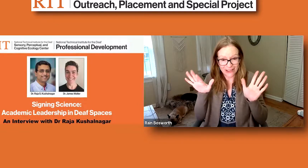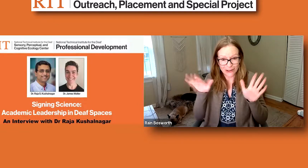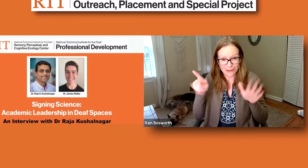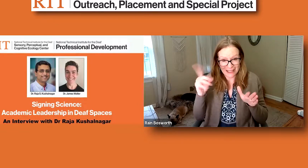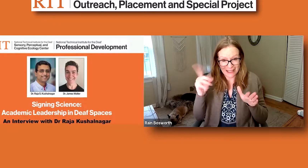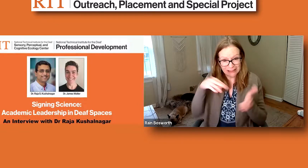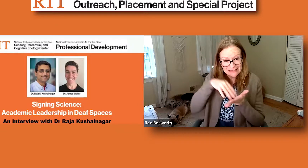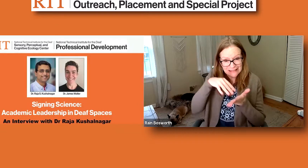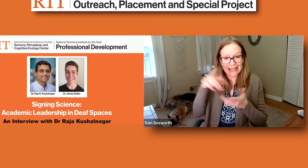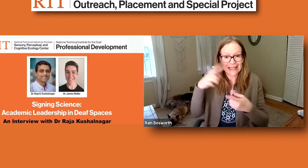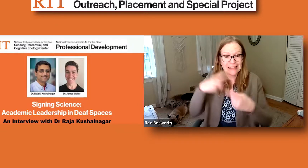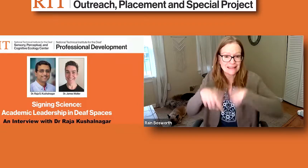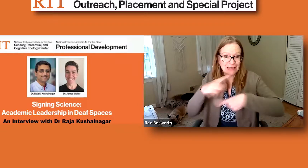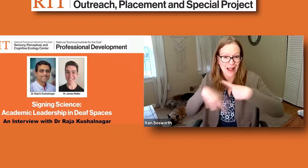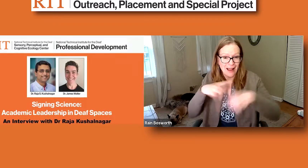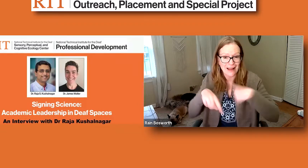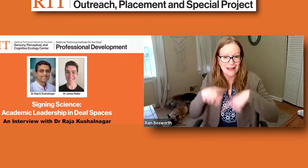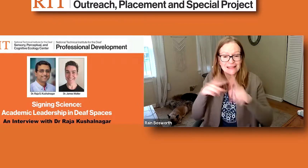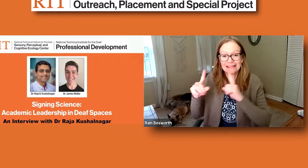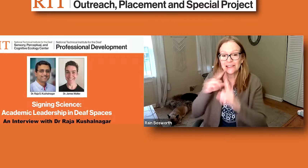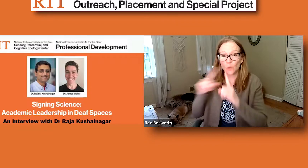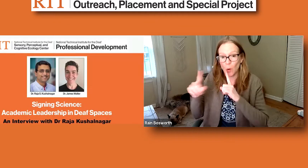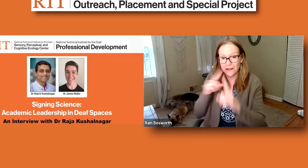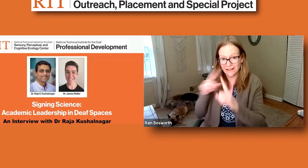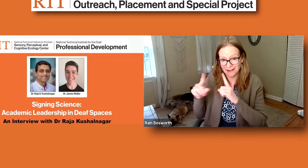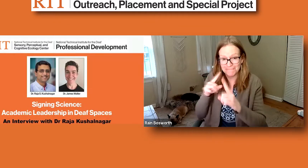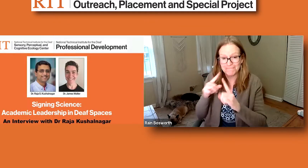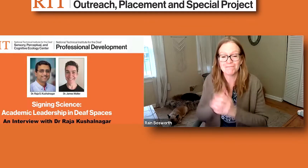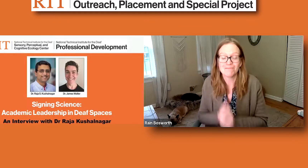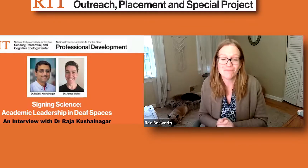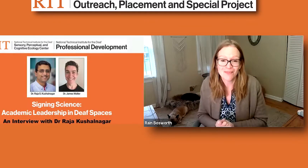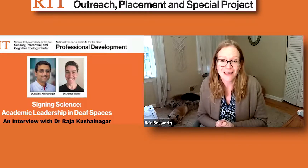And so now Dr. Waller is working. In.